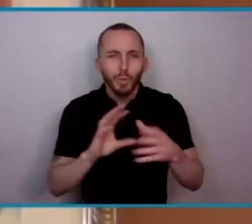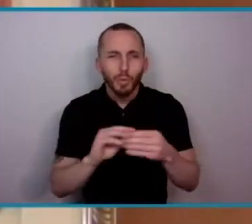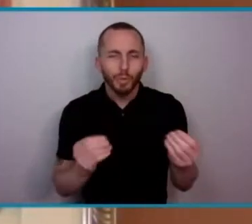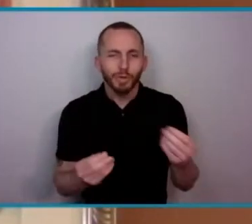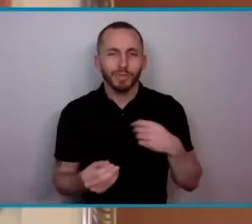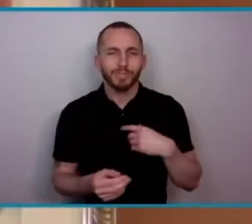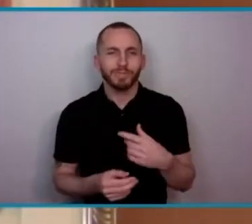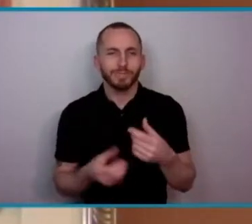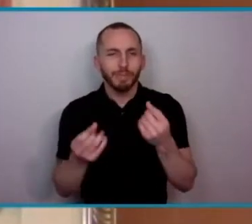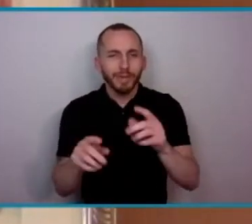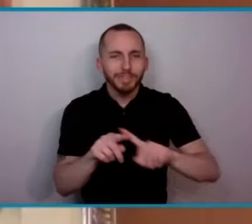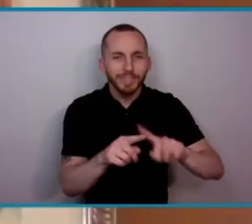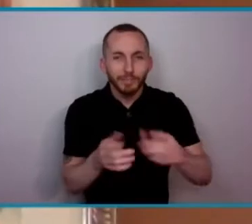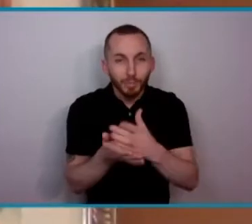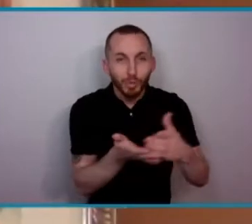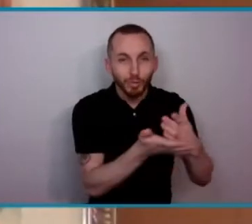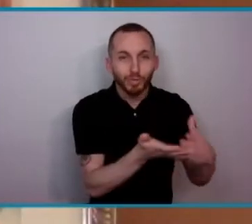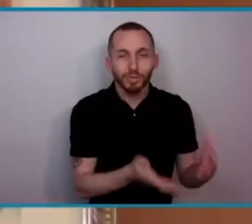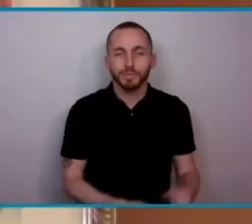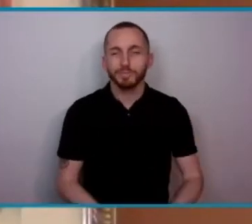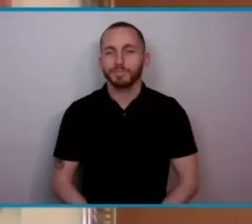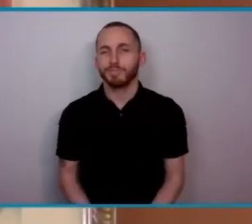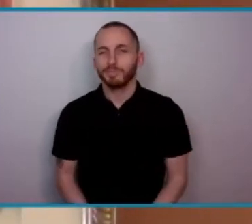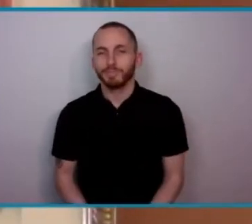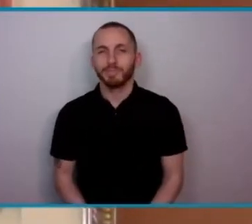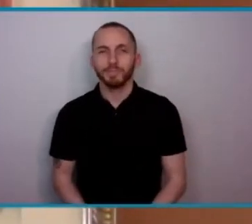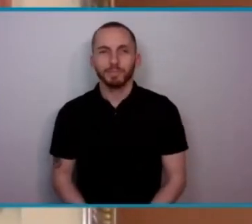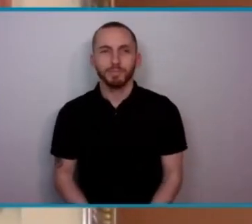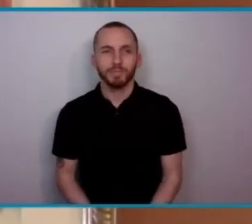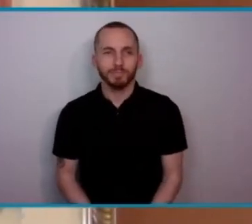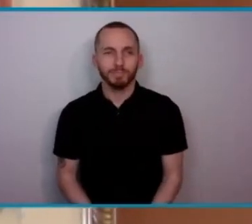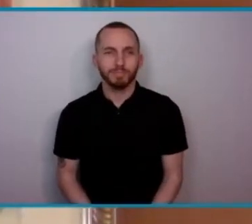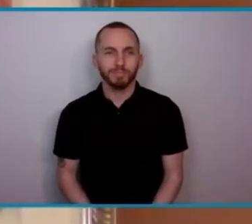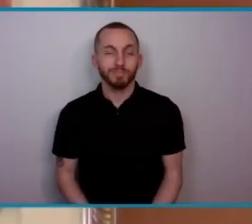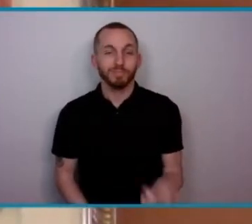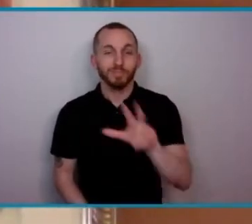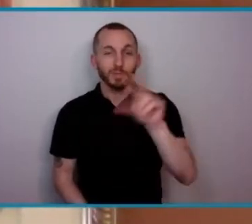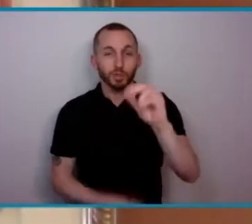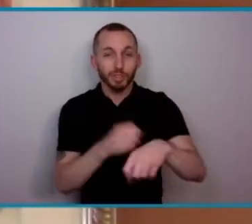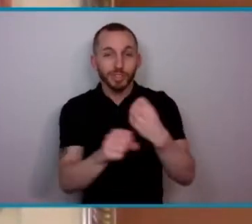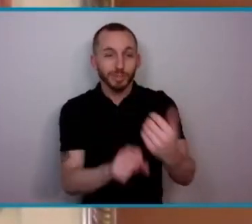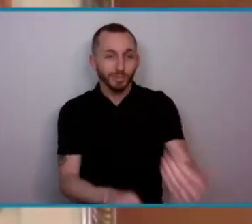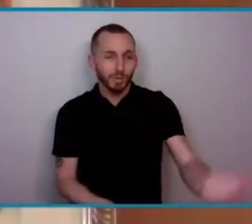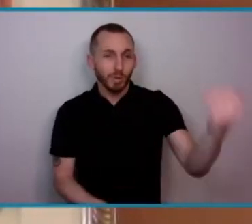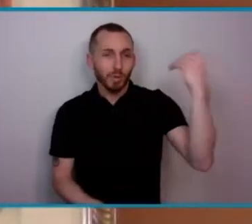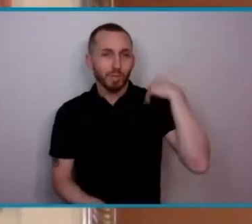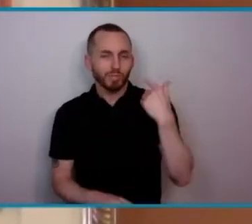Thirty years ago, I was on faculty at the University of Alabama in Birmingham and met